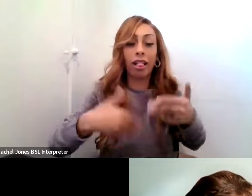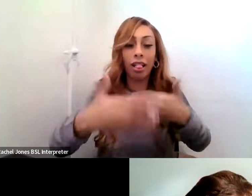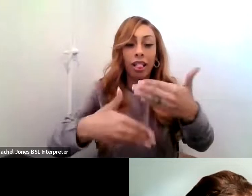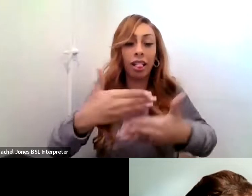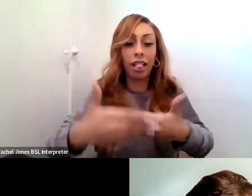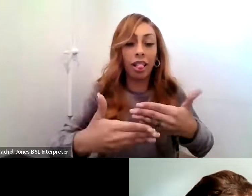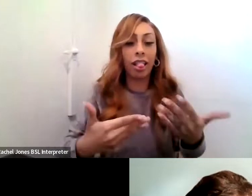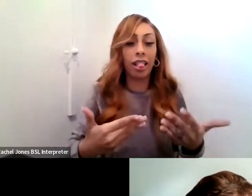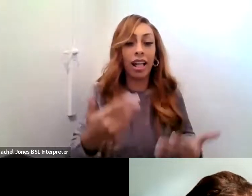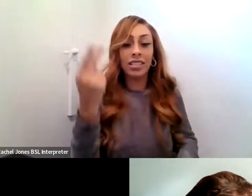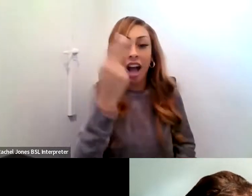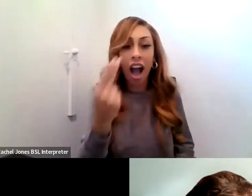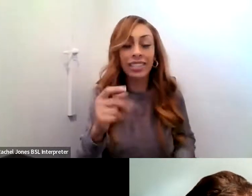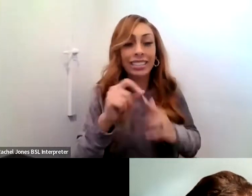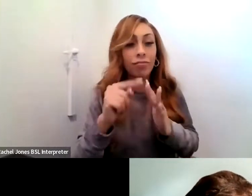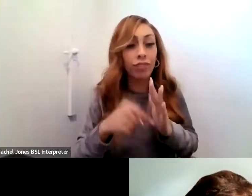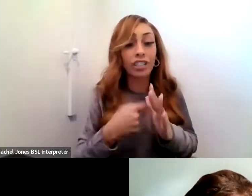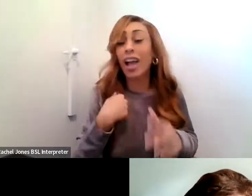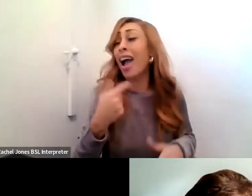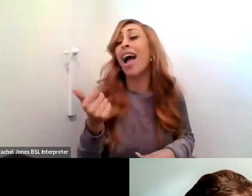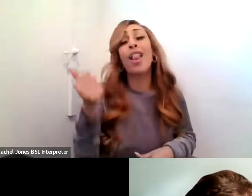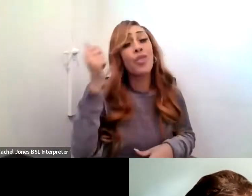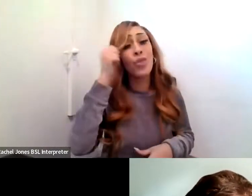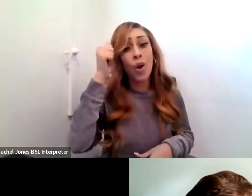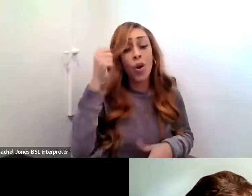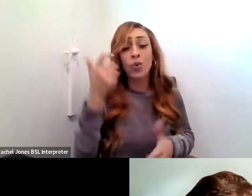And I recognise that there are huge cost implications,